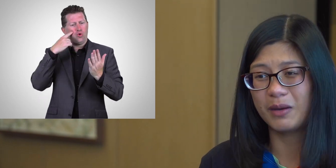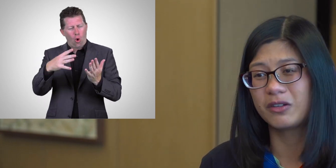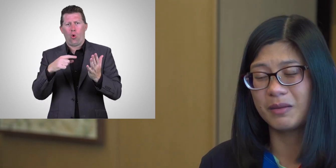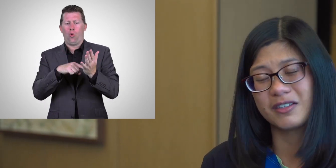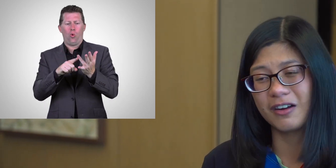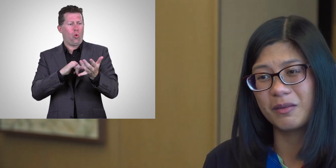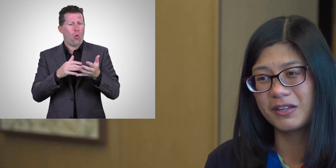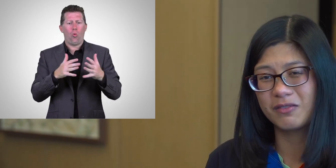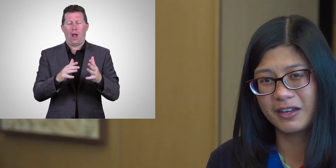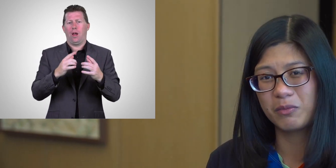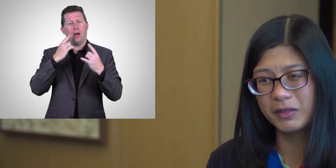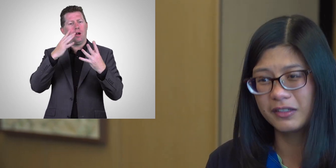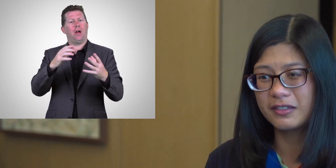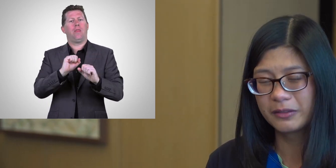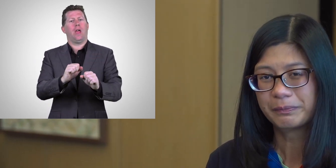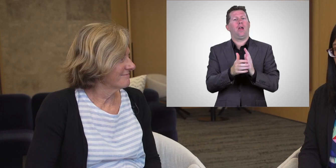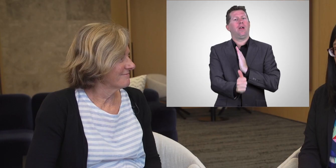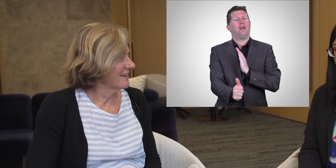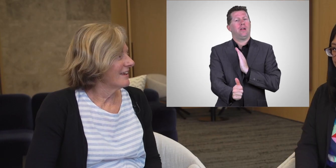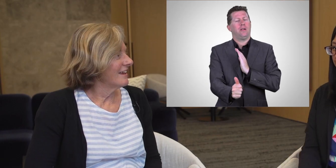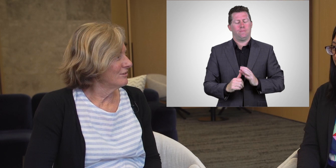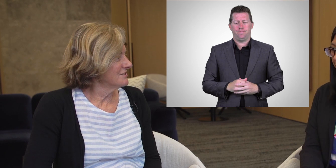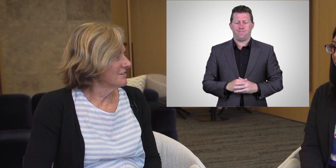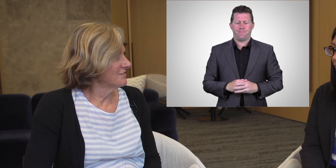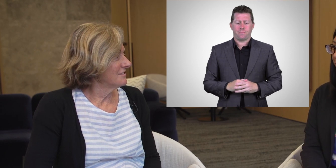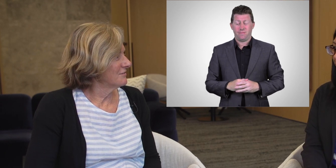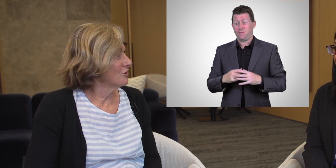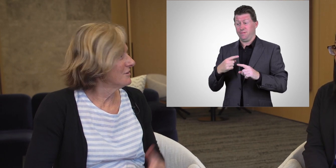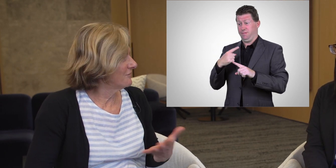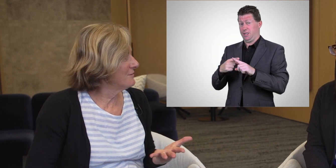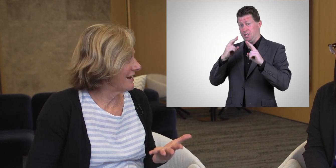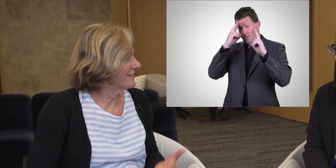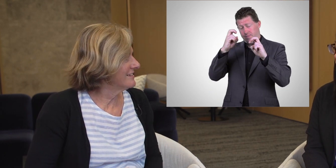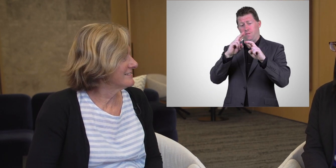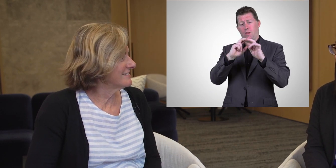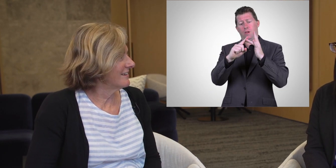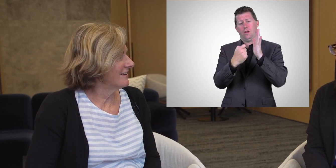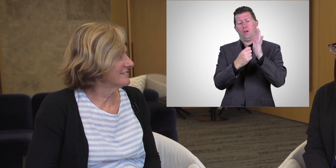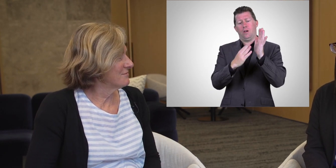to demonstrate the best of their capabilities. MARY: And also formative feedback is something